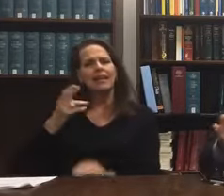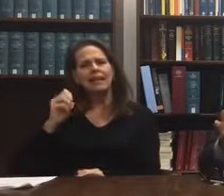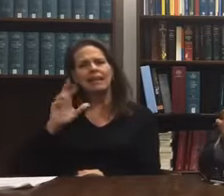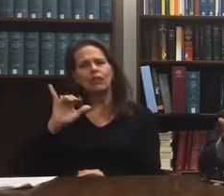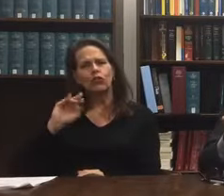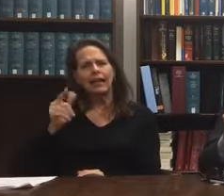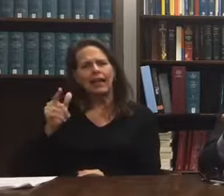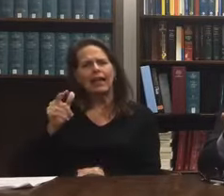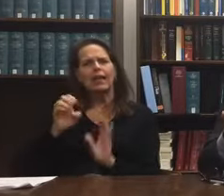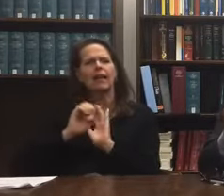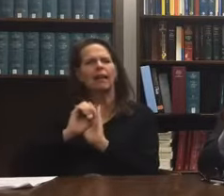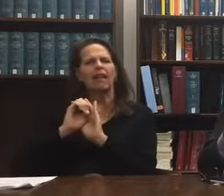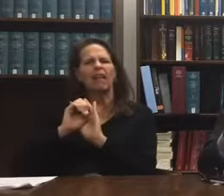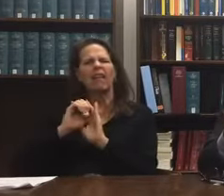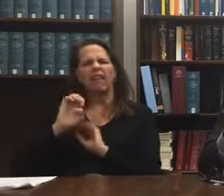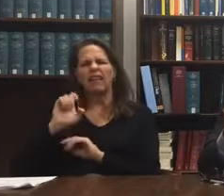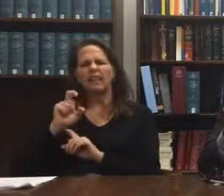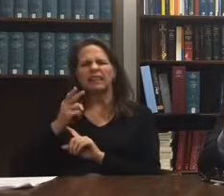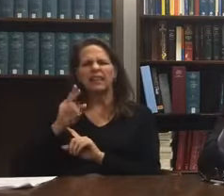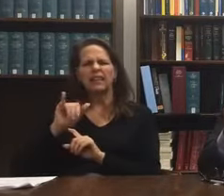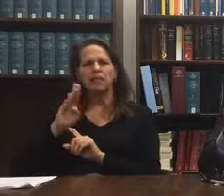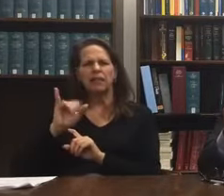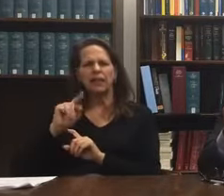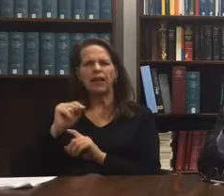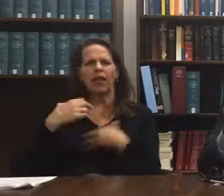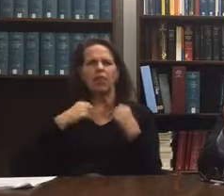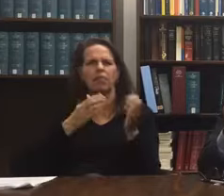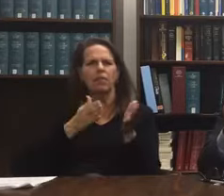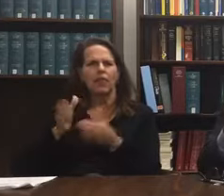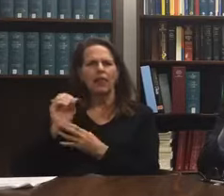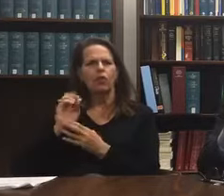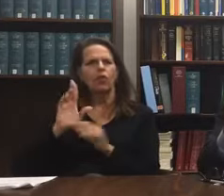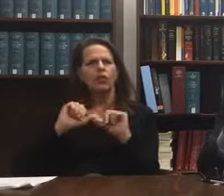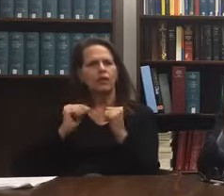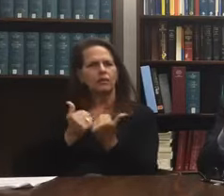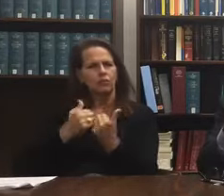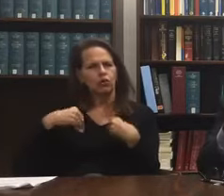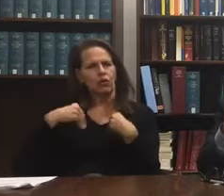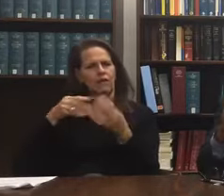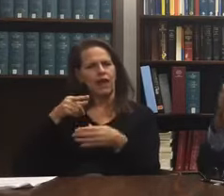that the health plan or the agency provided to the hearing officer that the